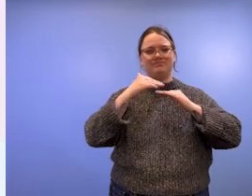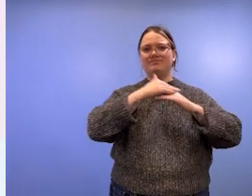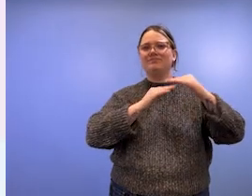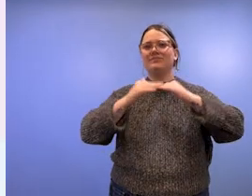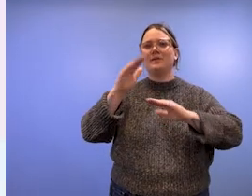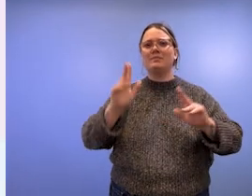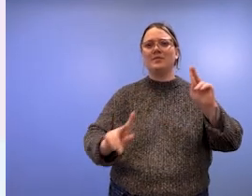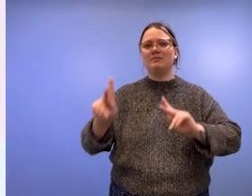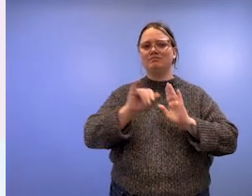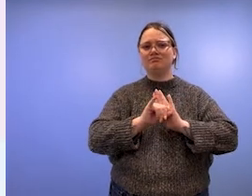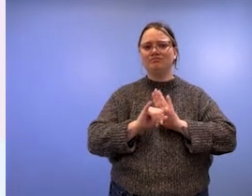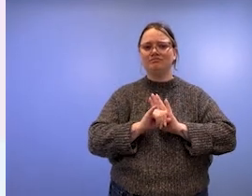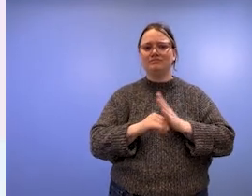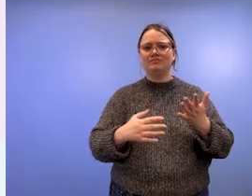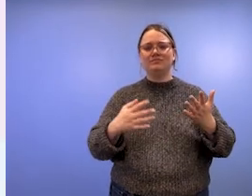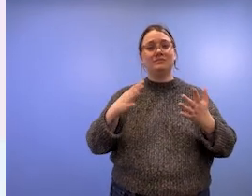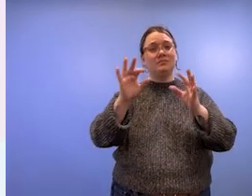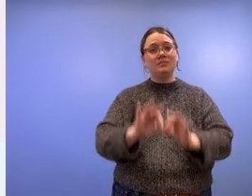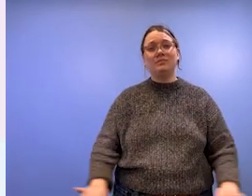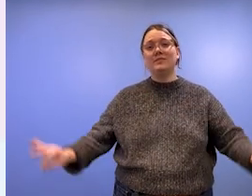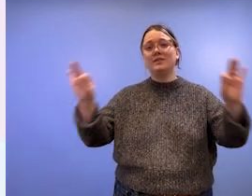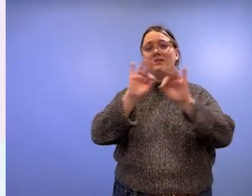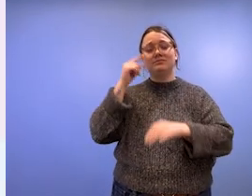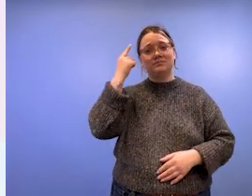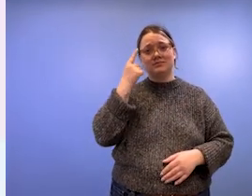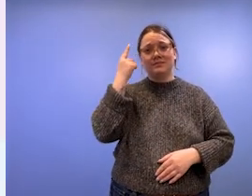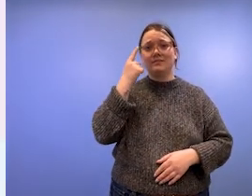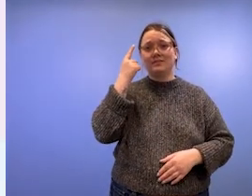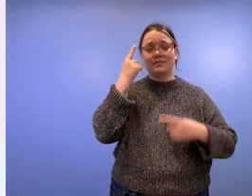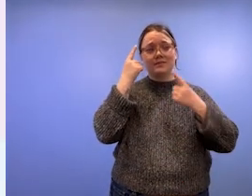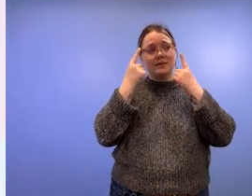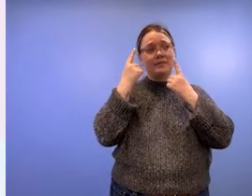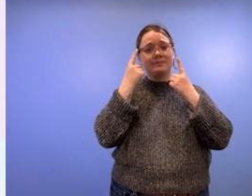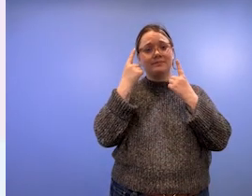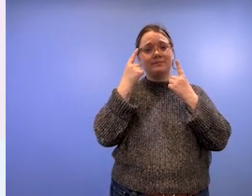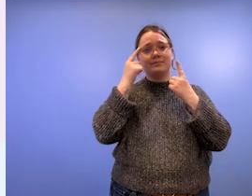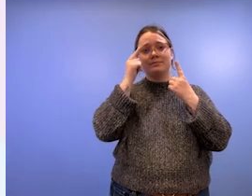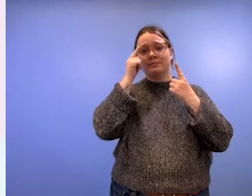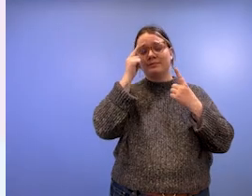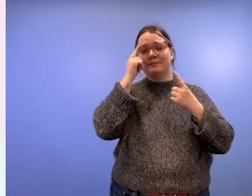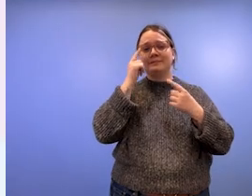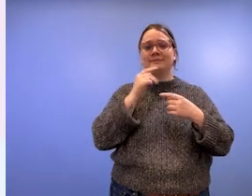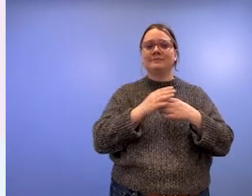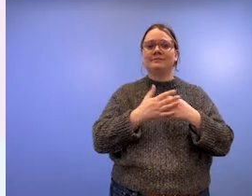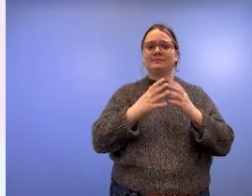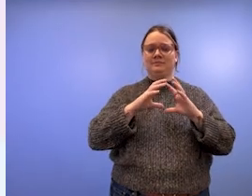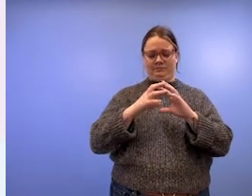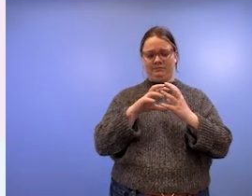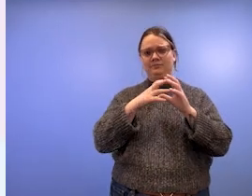of people's identities. Yeah. And it's really important to consider intersectionality when